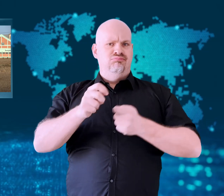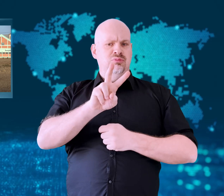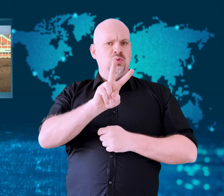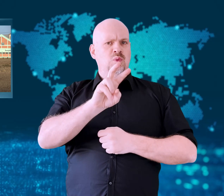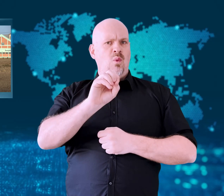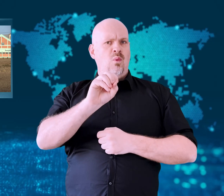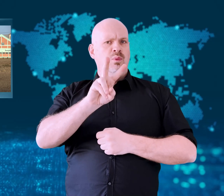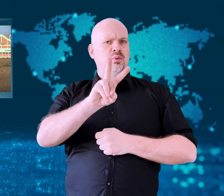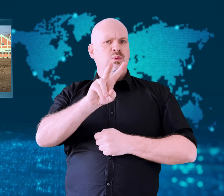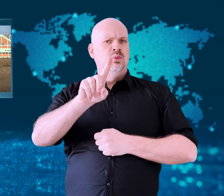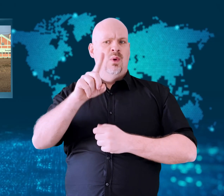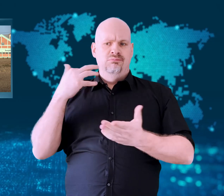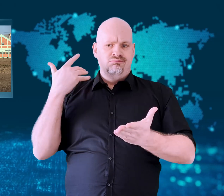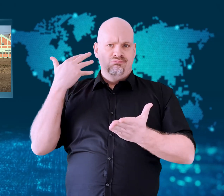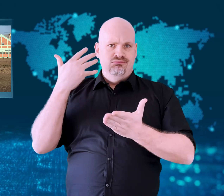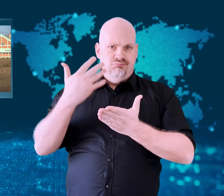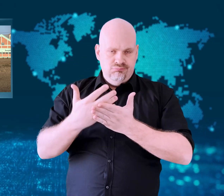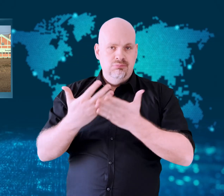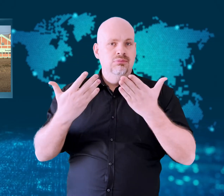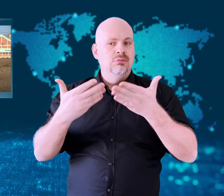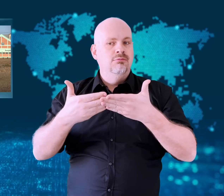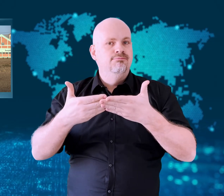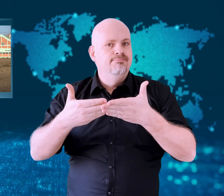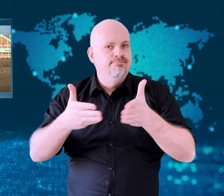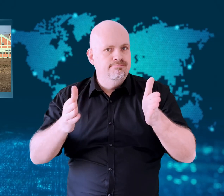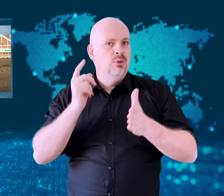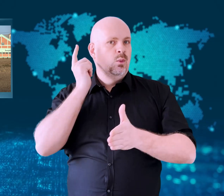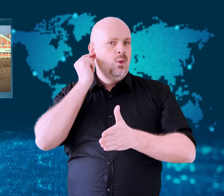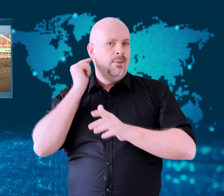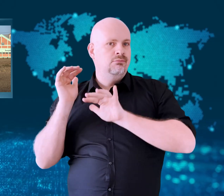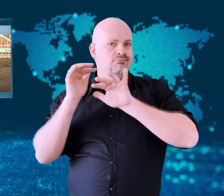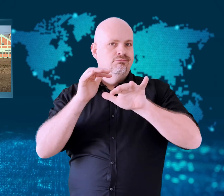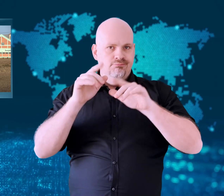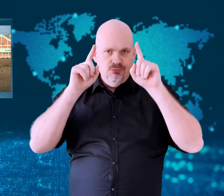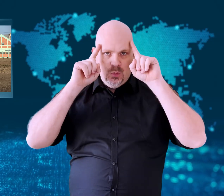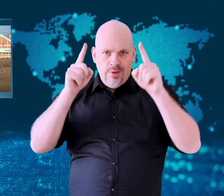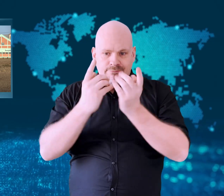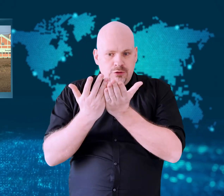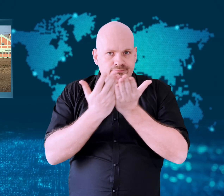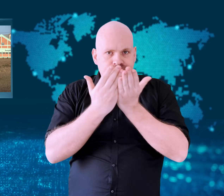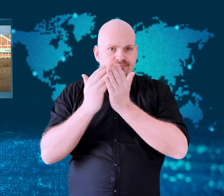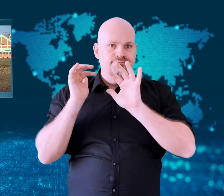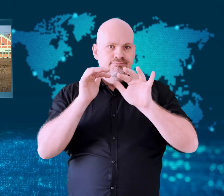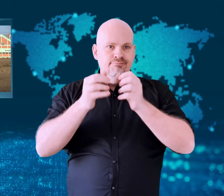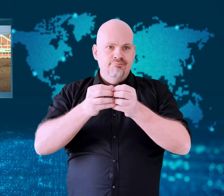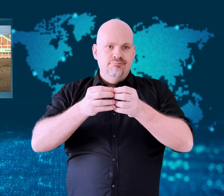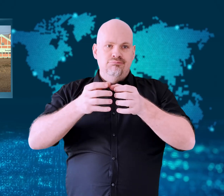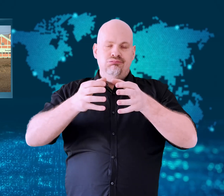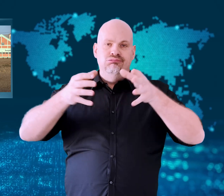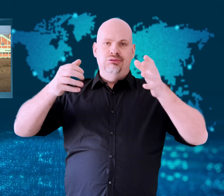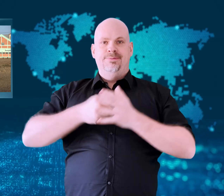since the Taliban took control of Afghanistan in 2021.